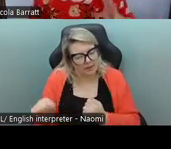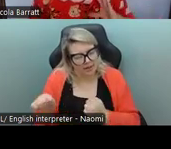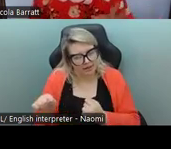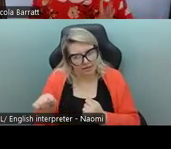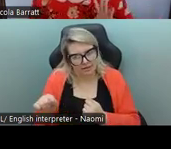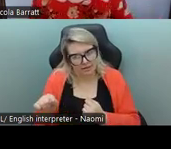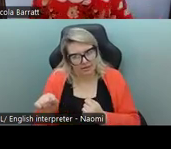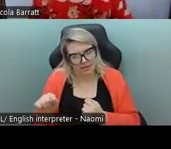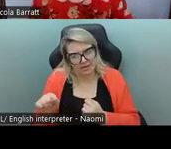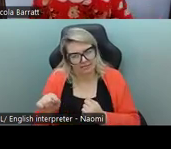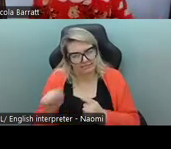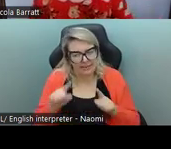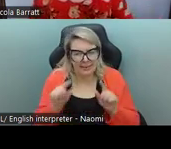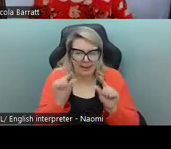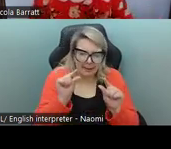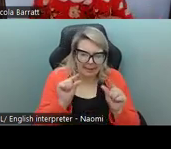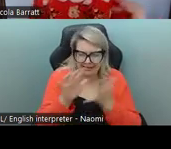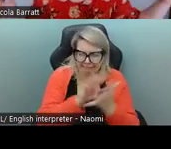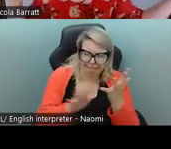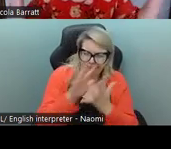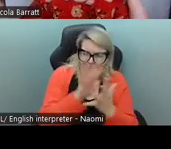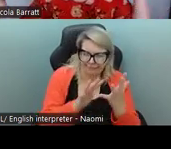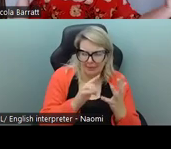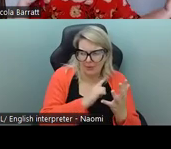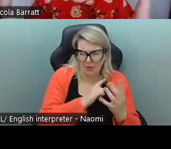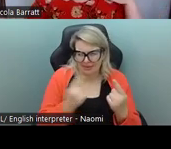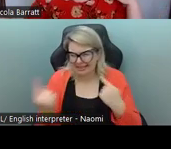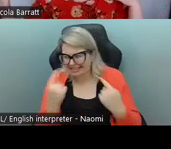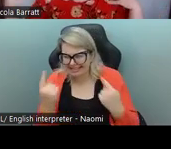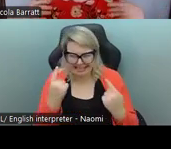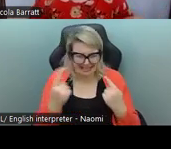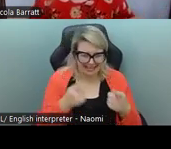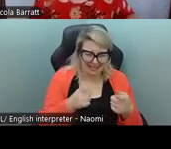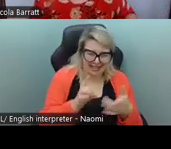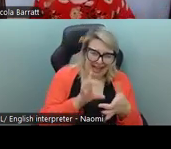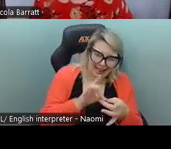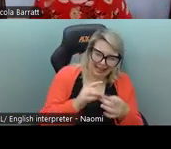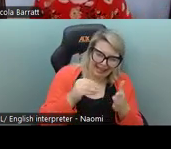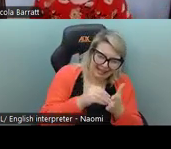Now, this is a bit complicated because we've had lots of back and forth on whether it's good or bad to include links.